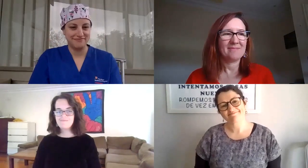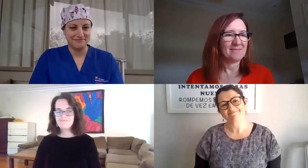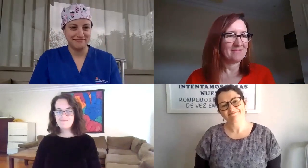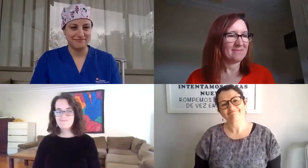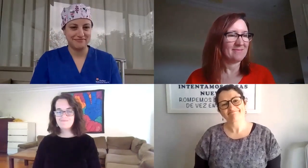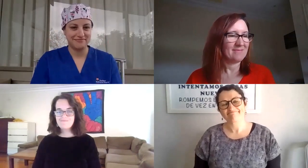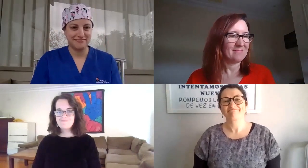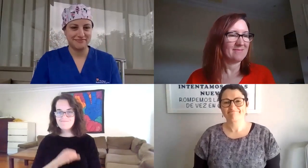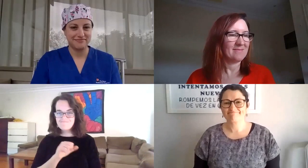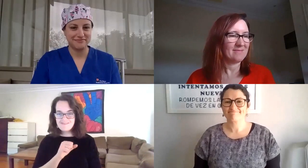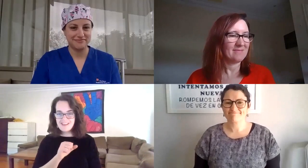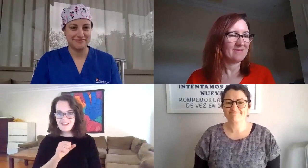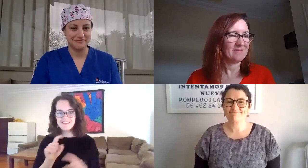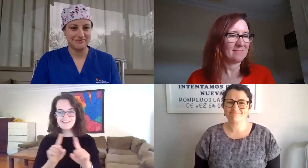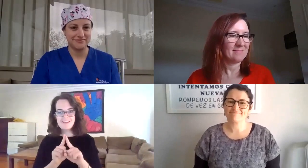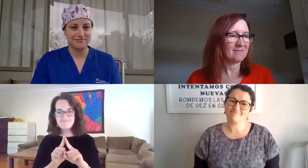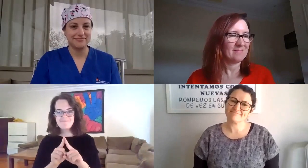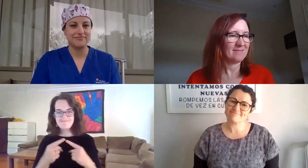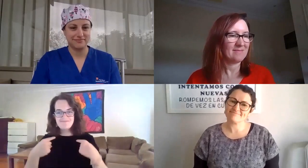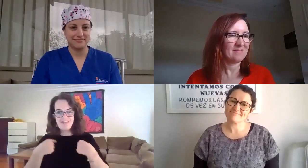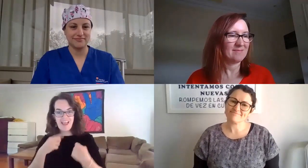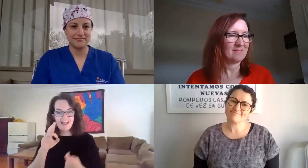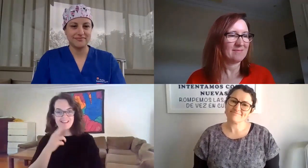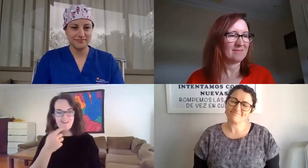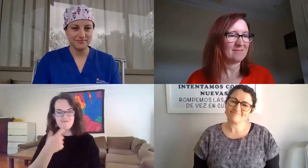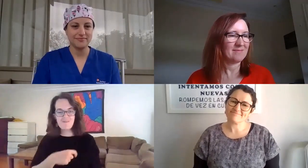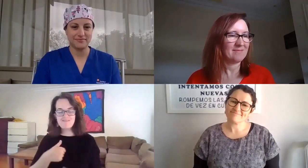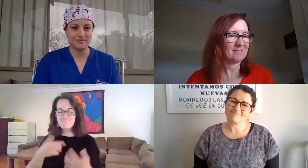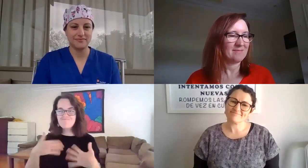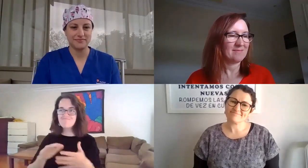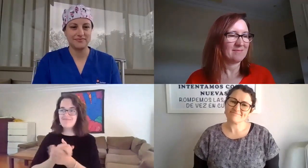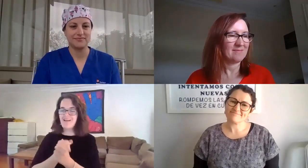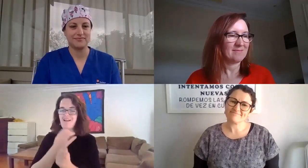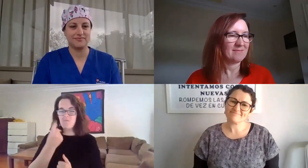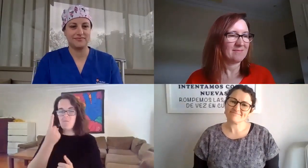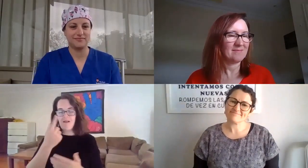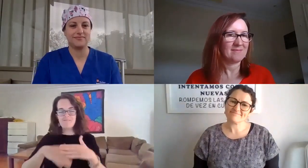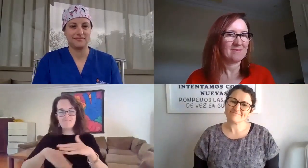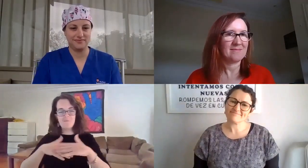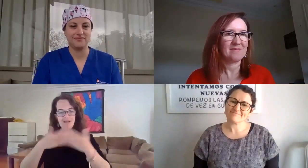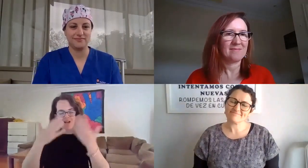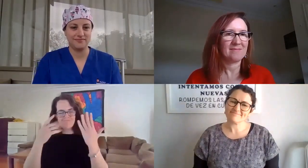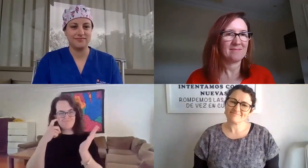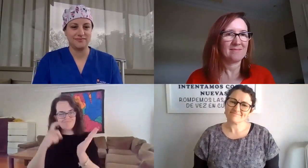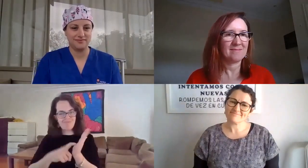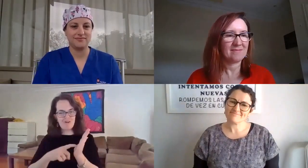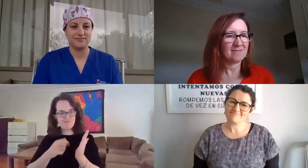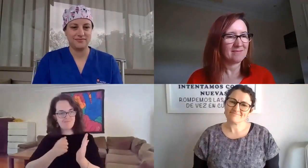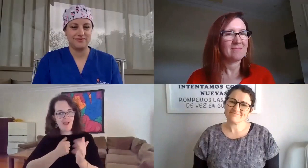September. Likewise as a deaf person , I'm really pleased to